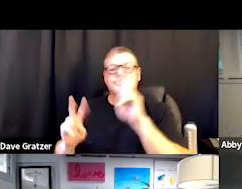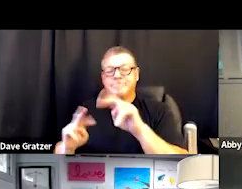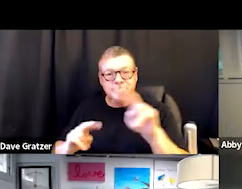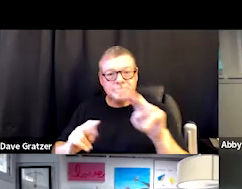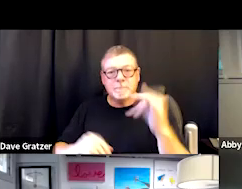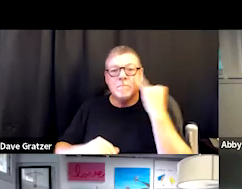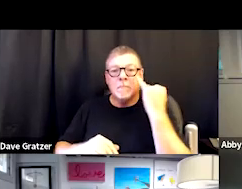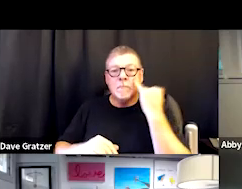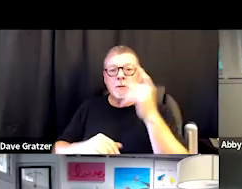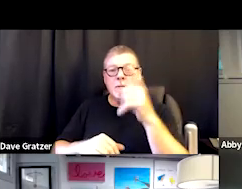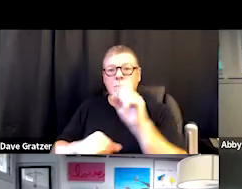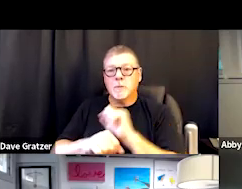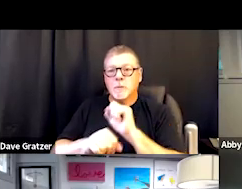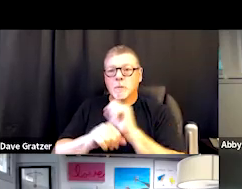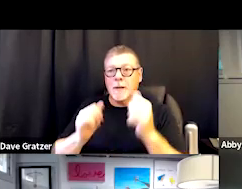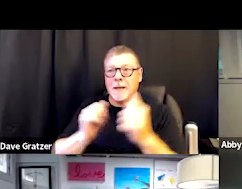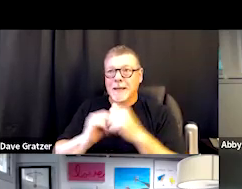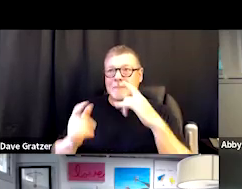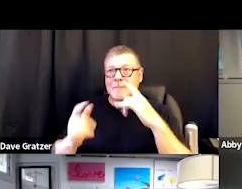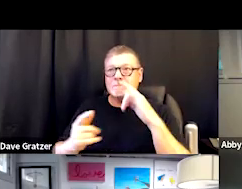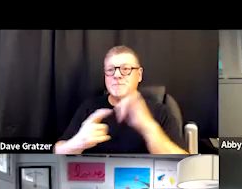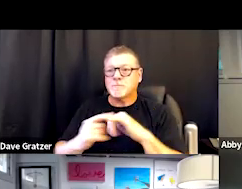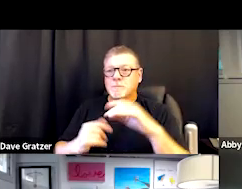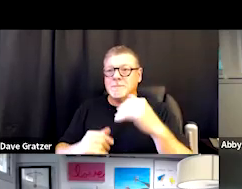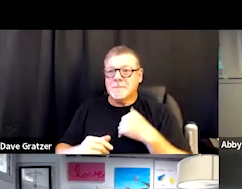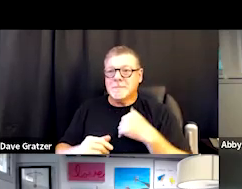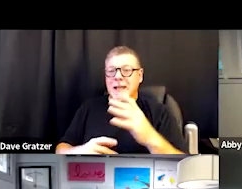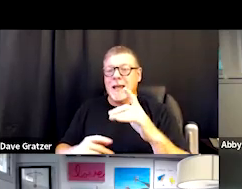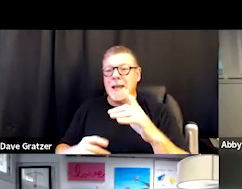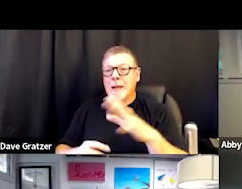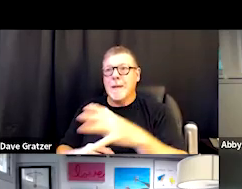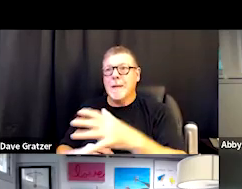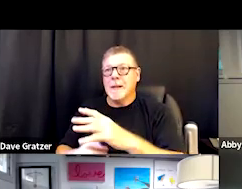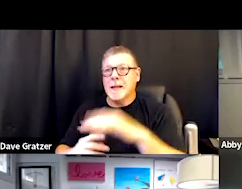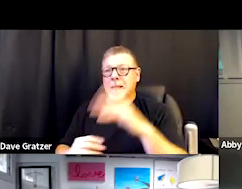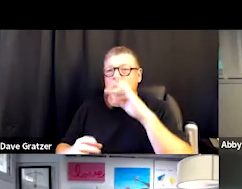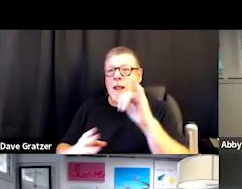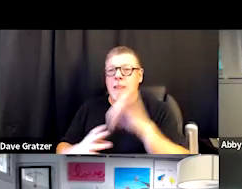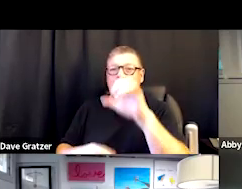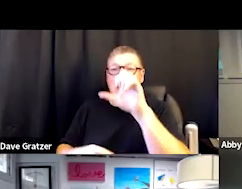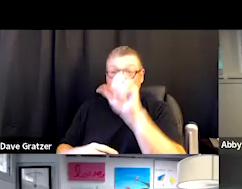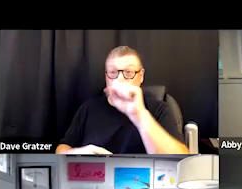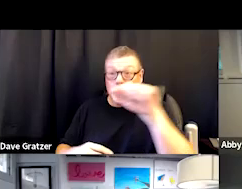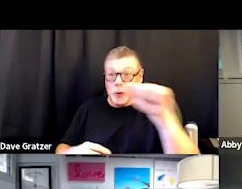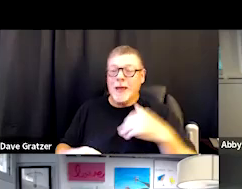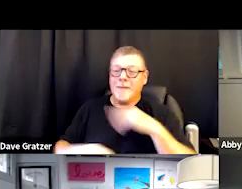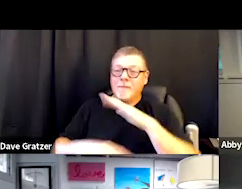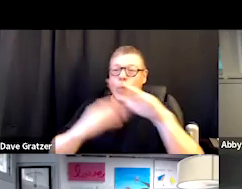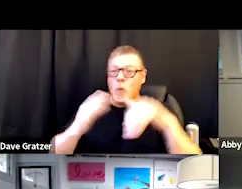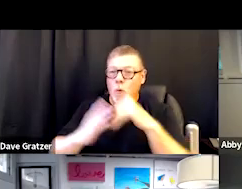who is a transition age youth or someone who's a non-citizen, like Social Security has all their policies and procedures around